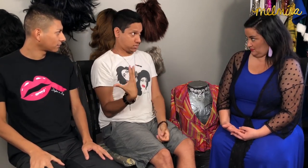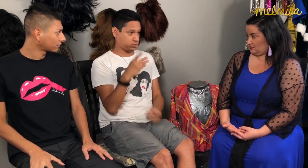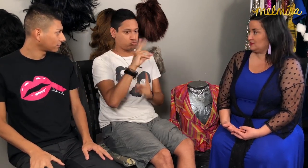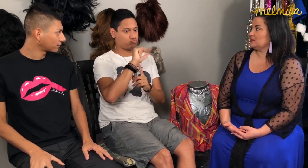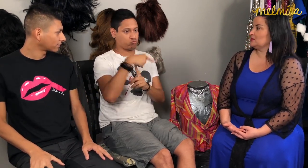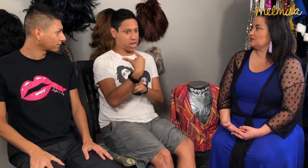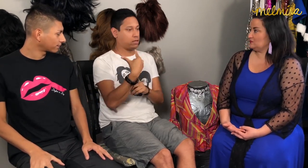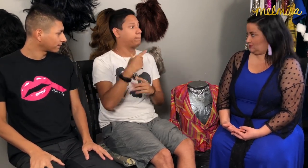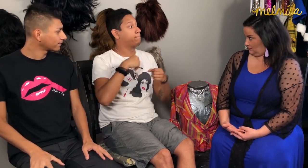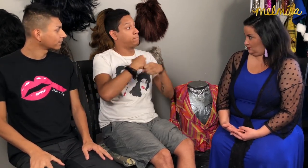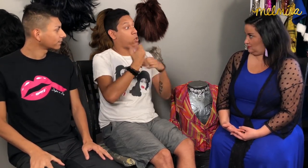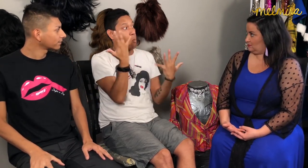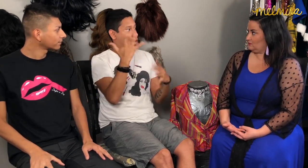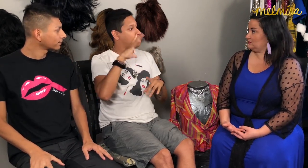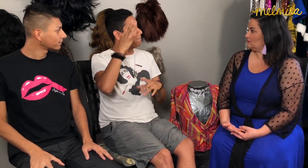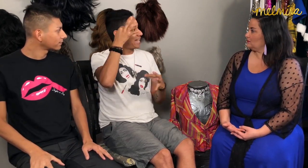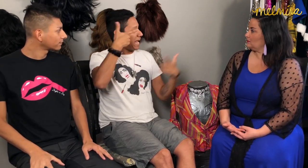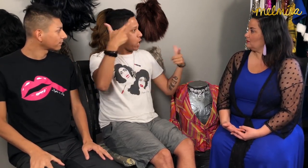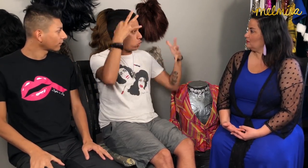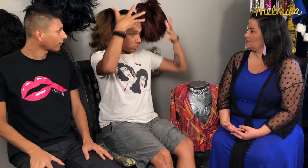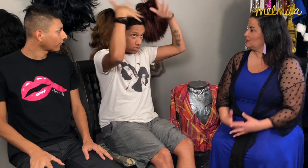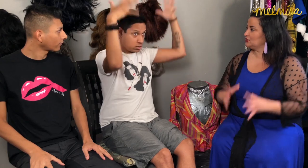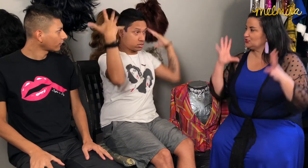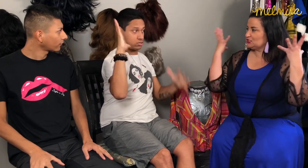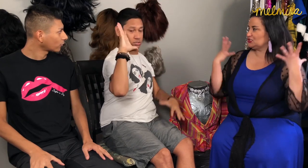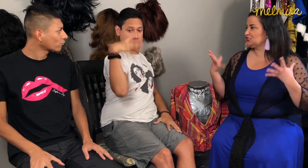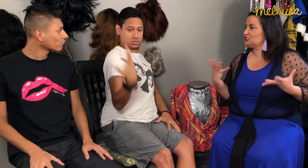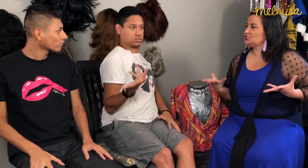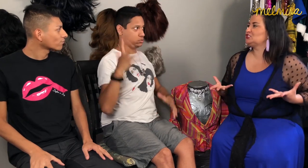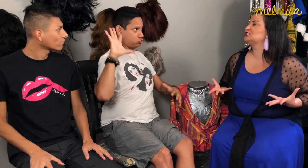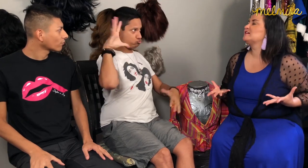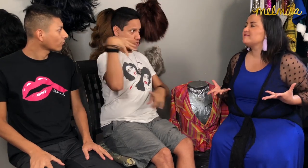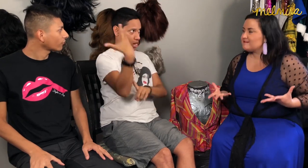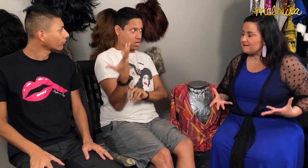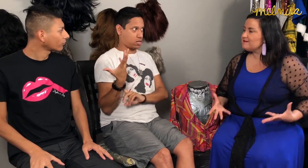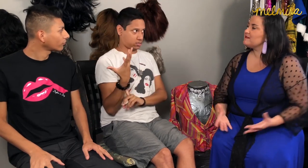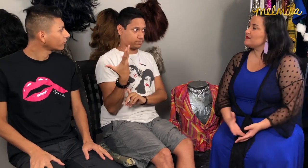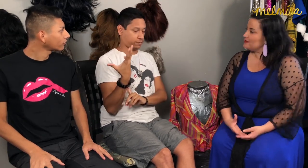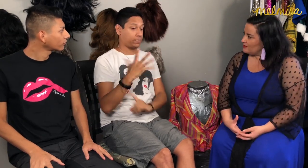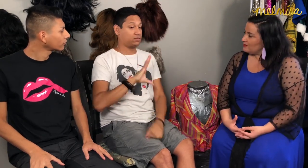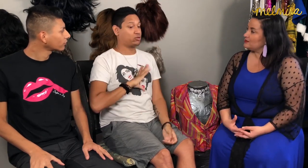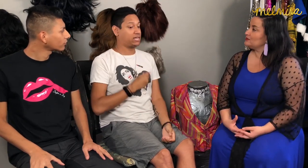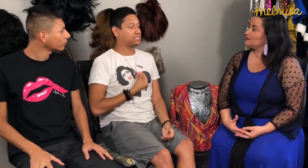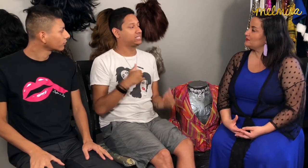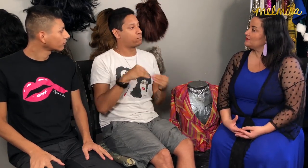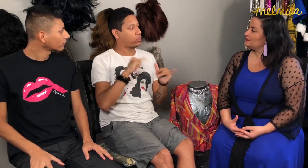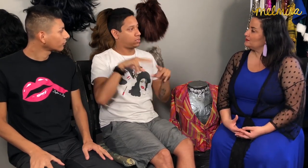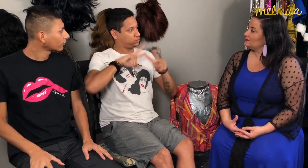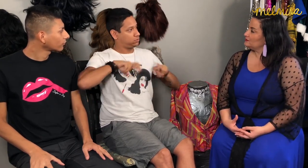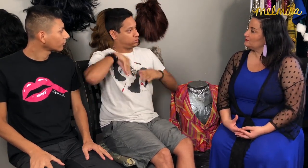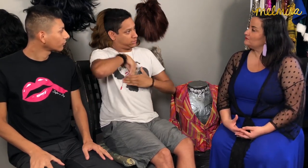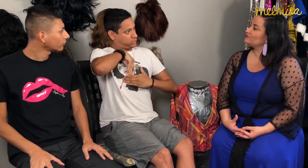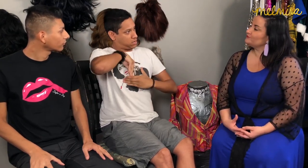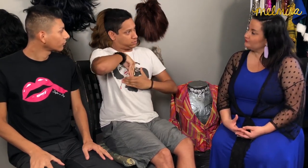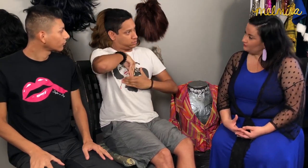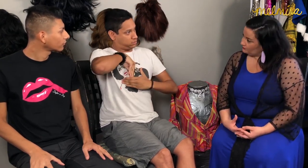This is drag. Meaning big hair like this. Transgender/trans is people find their personal identity and